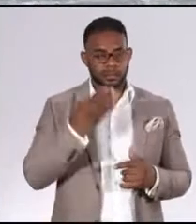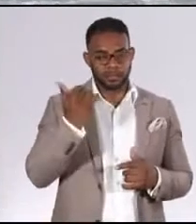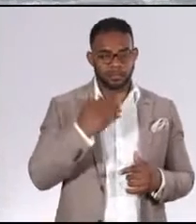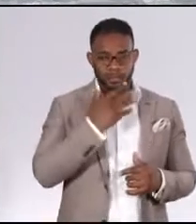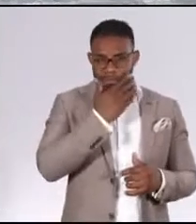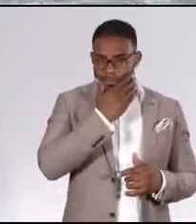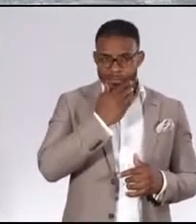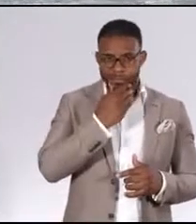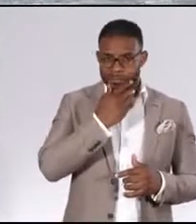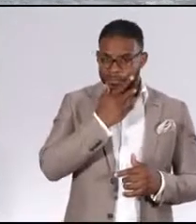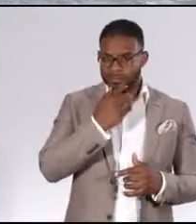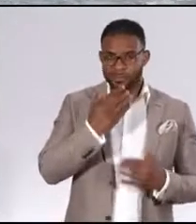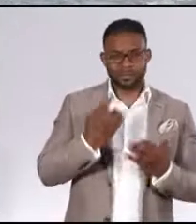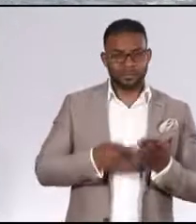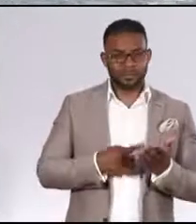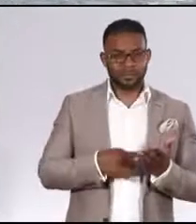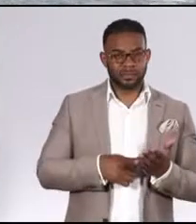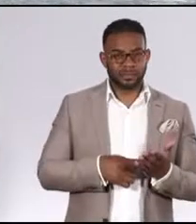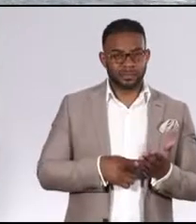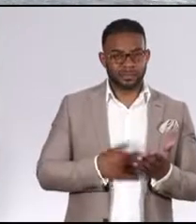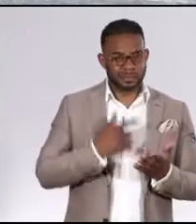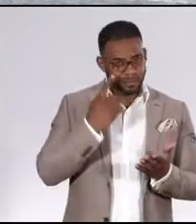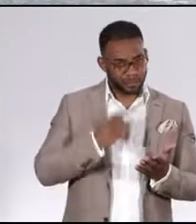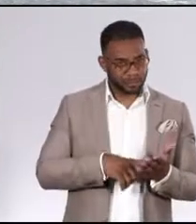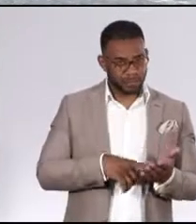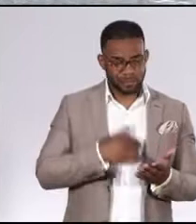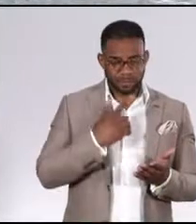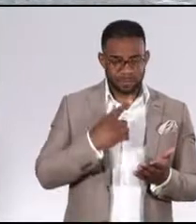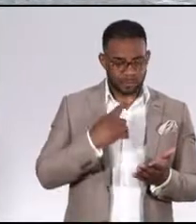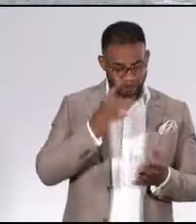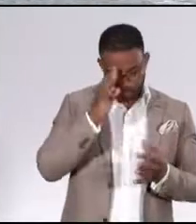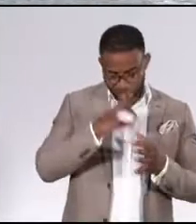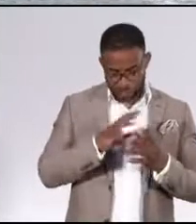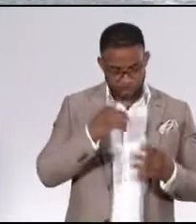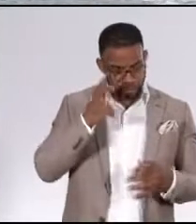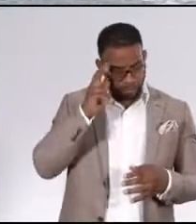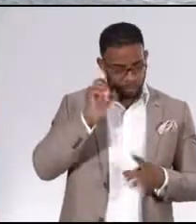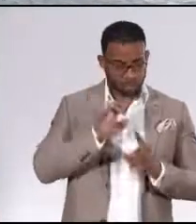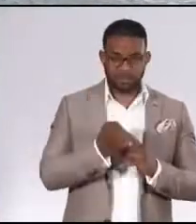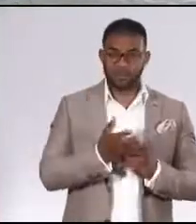Sometimes I realized I did check out with my hearing environment to overwhelming.